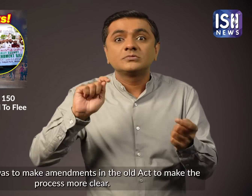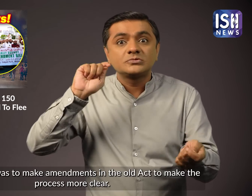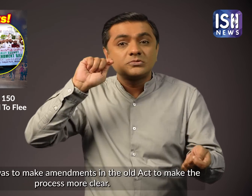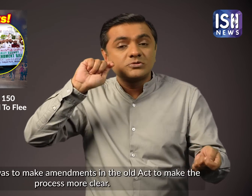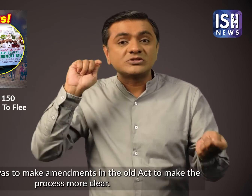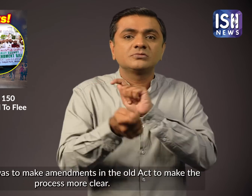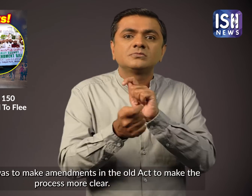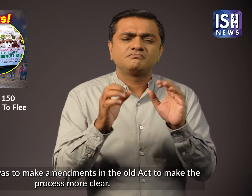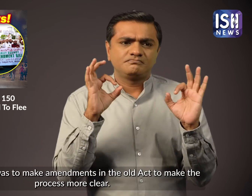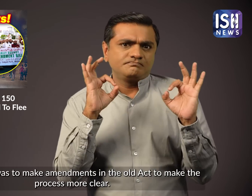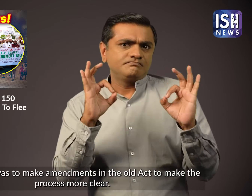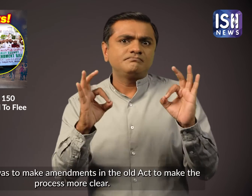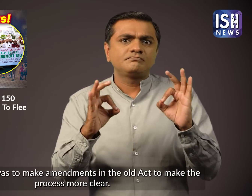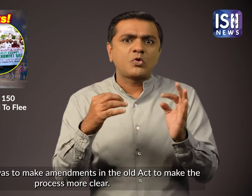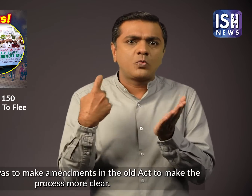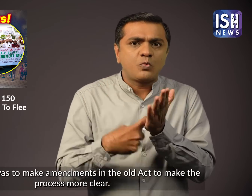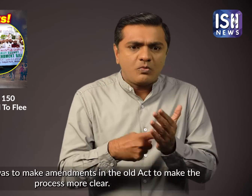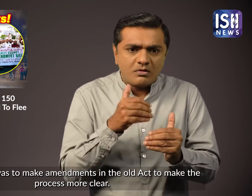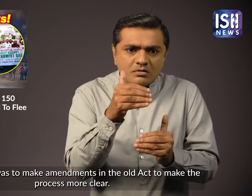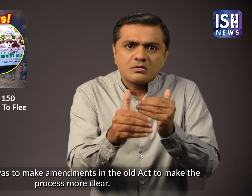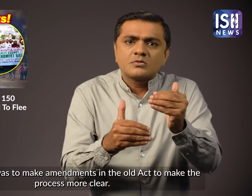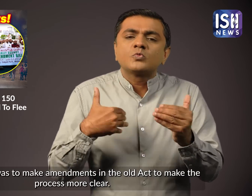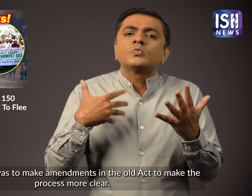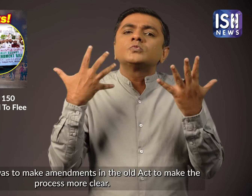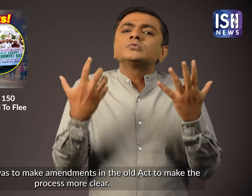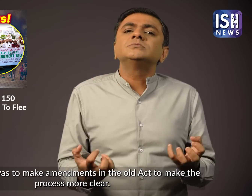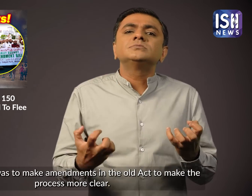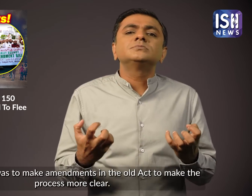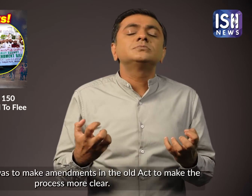The new bill was to make amendments in the old Act to make the process more clear.